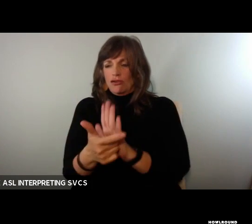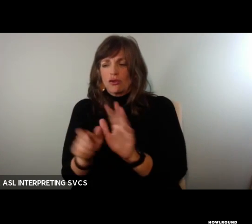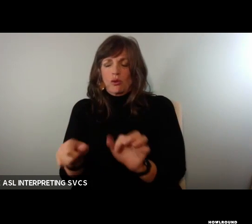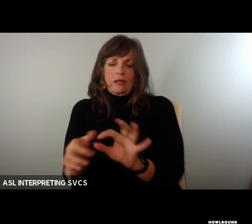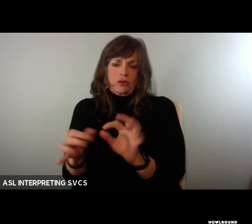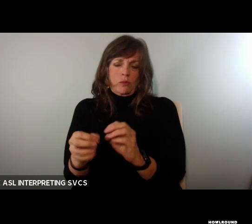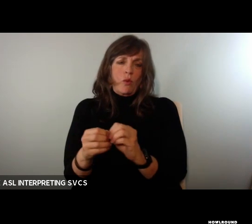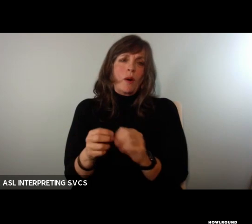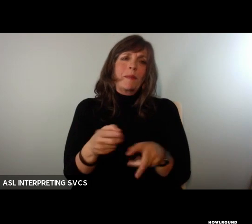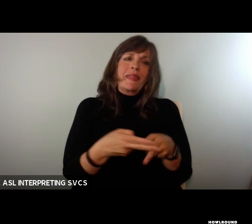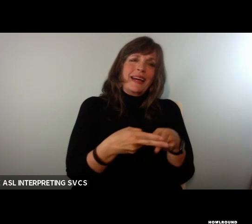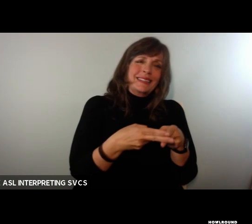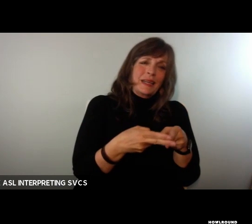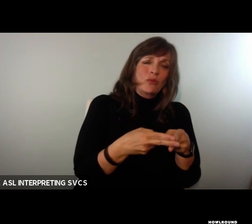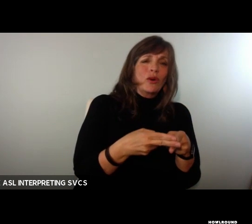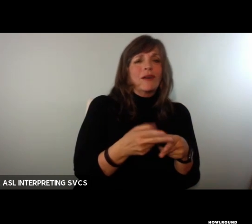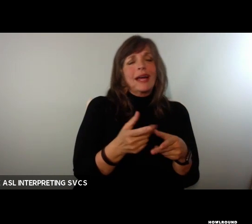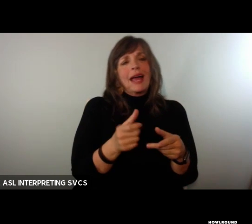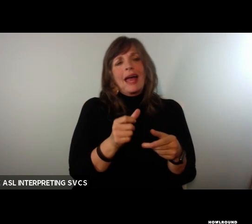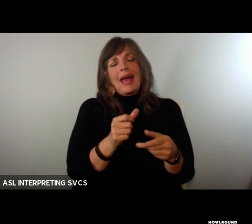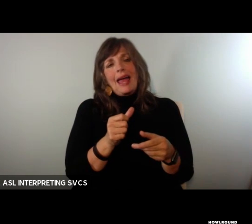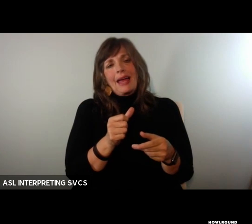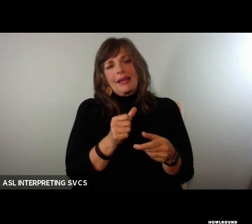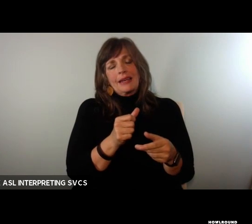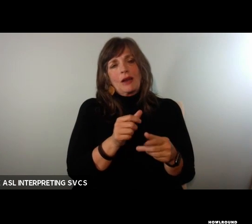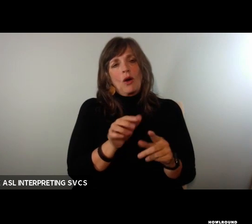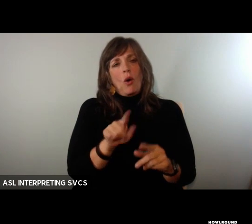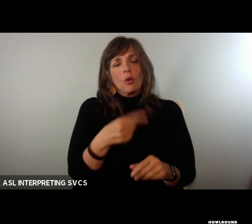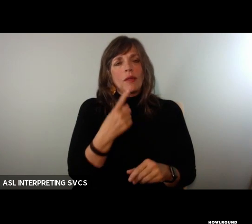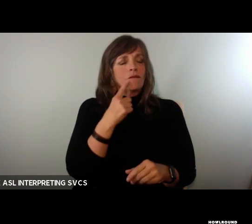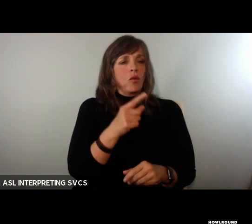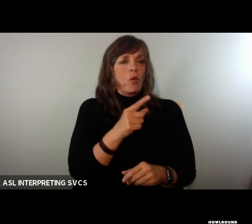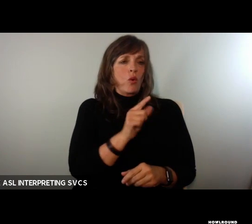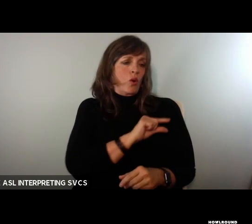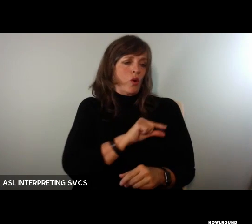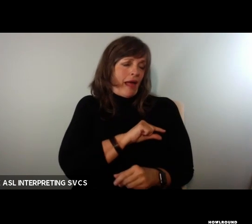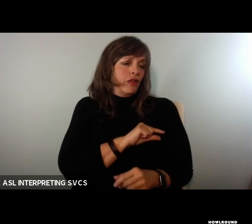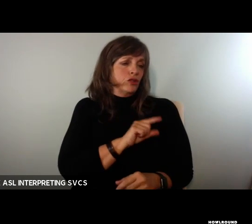for eligible workers who lose their jobs to no fault of their own.